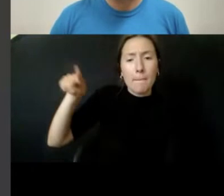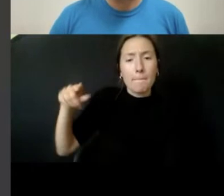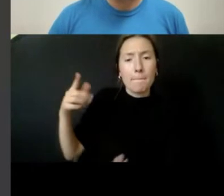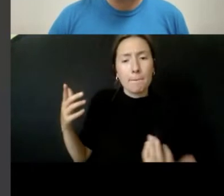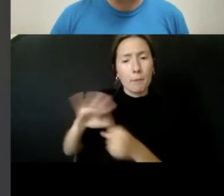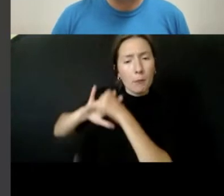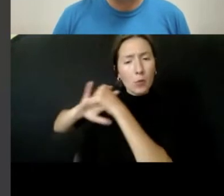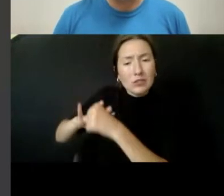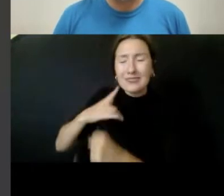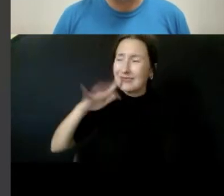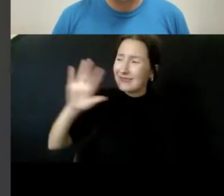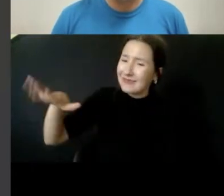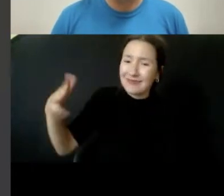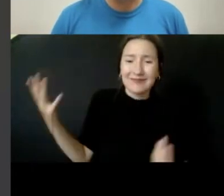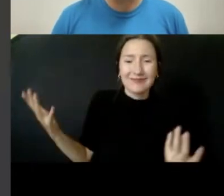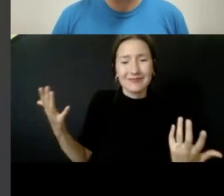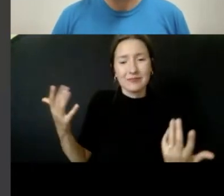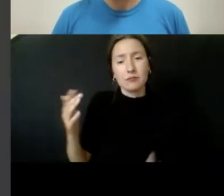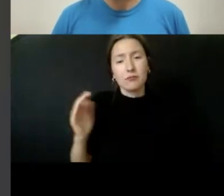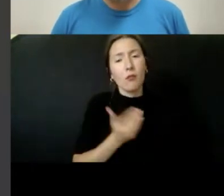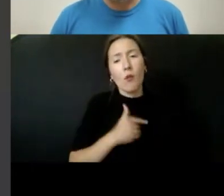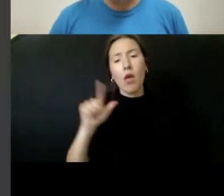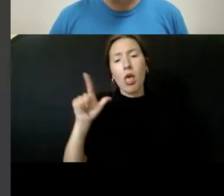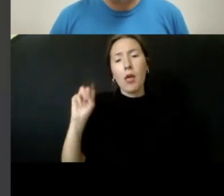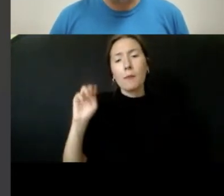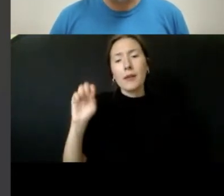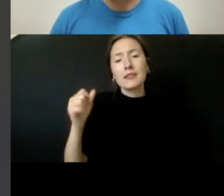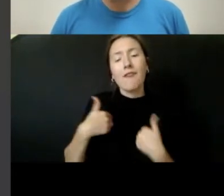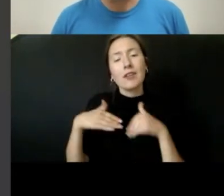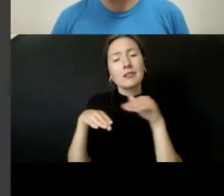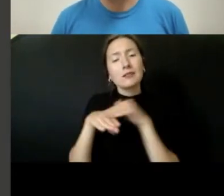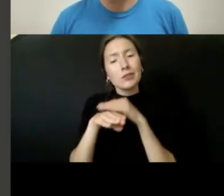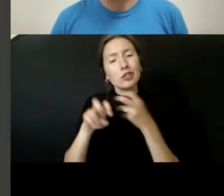talk to them call them out whatever you need to do let's really as an industry i think come together